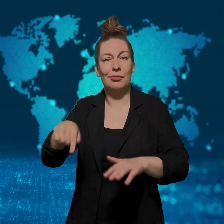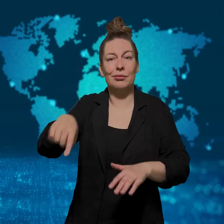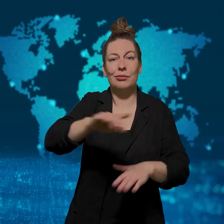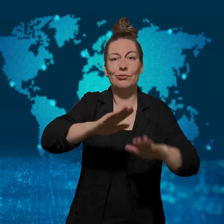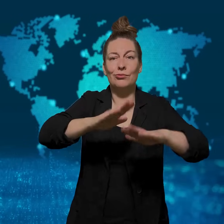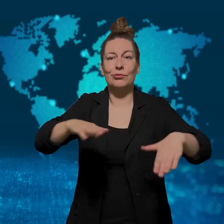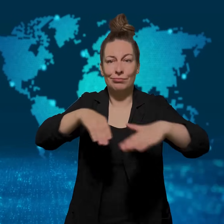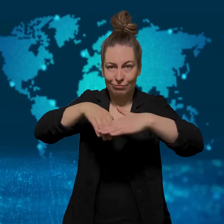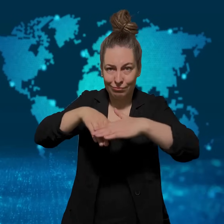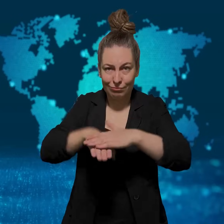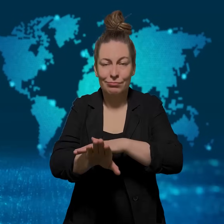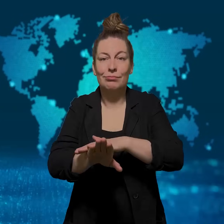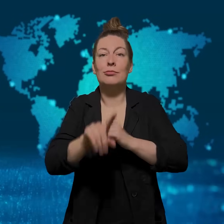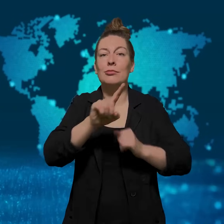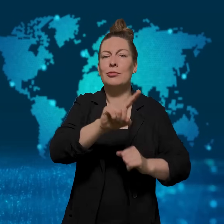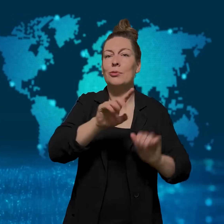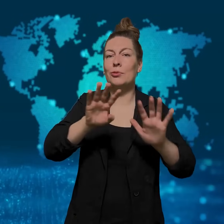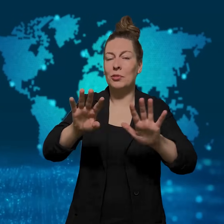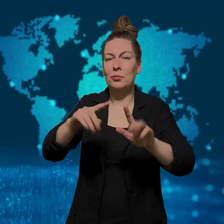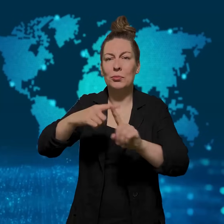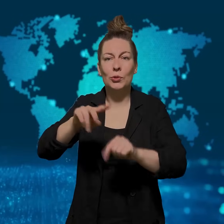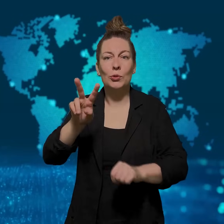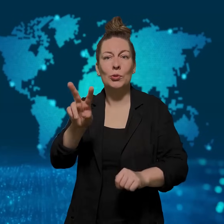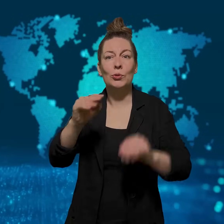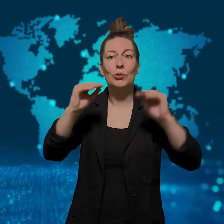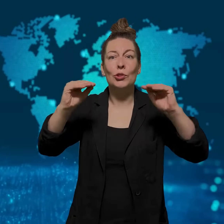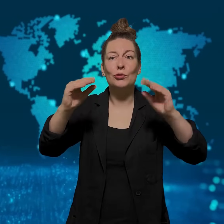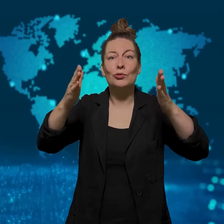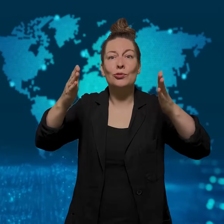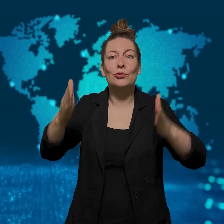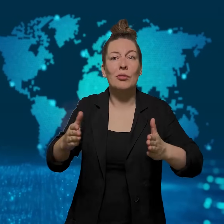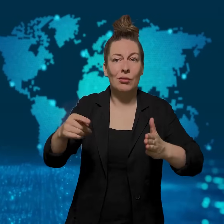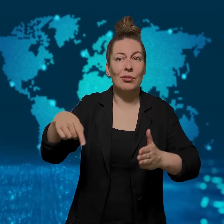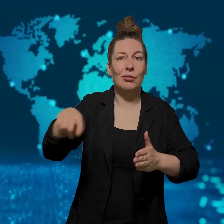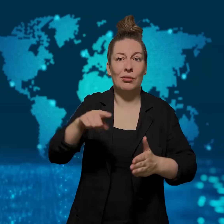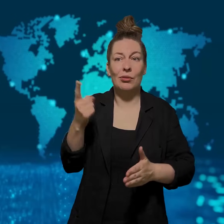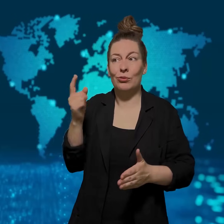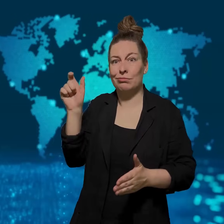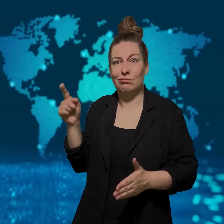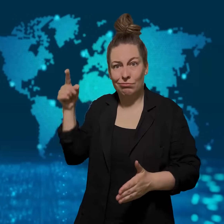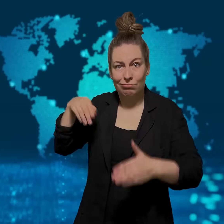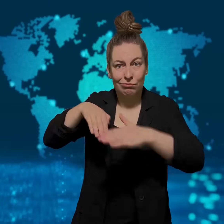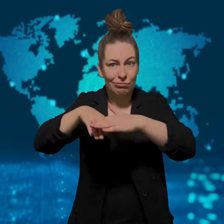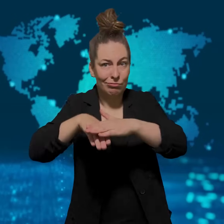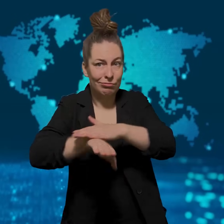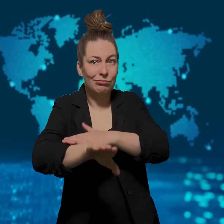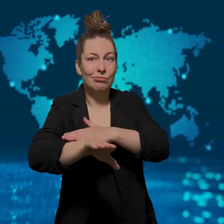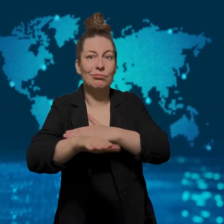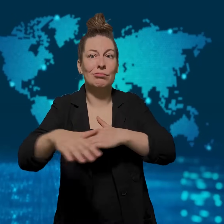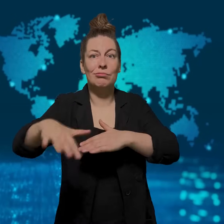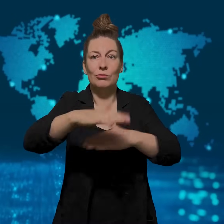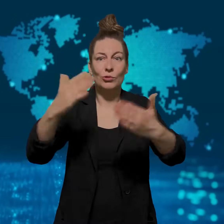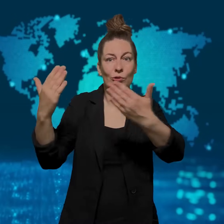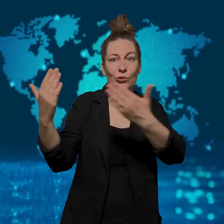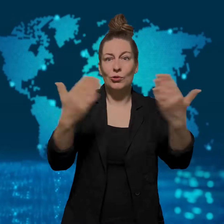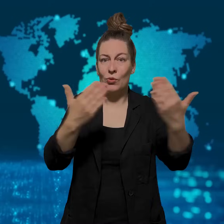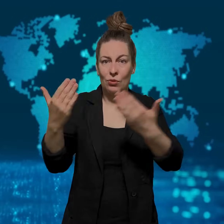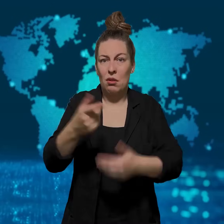when a gunman entered the school and barricaded himself inside.